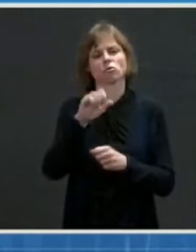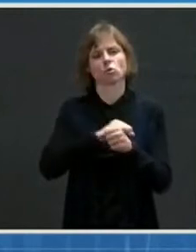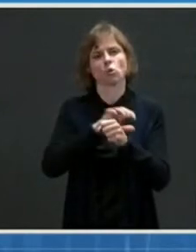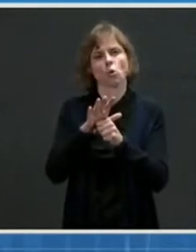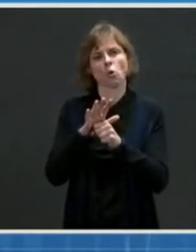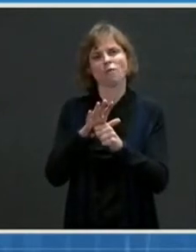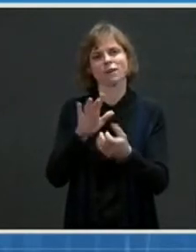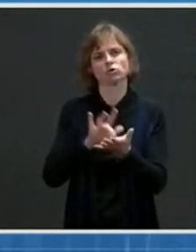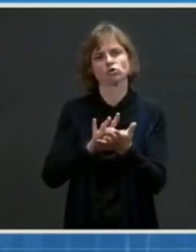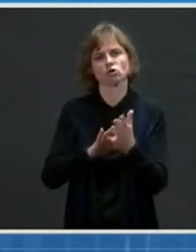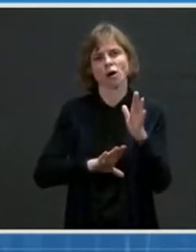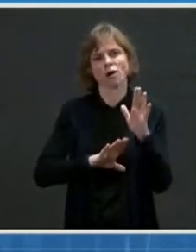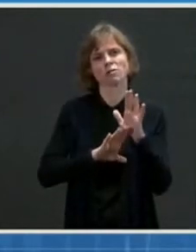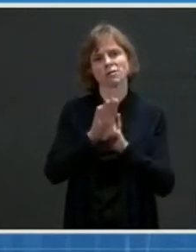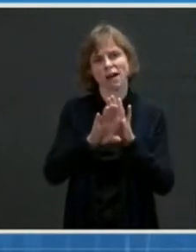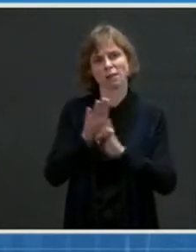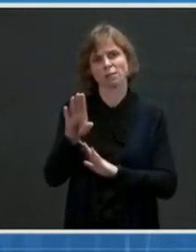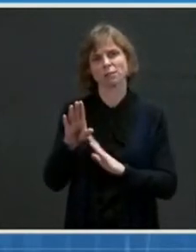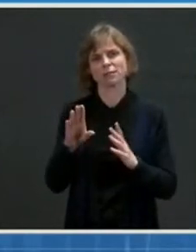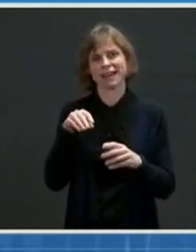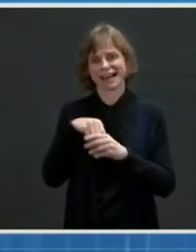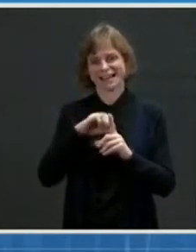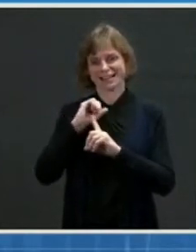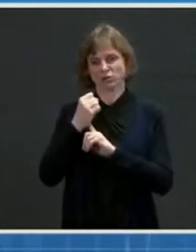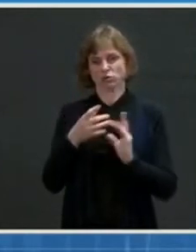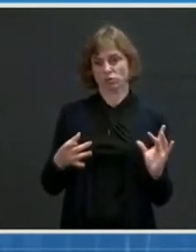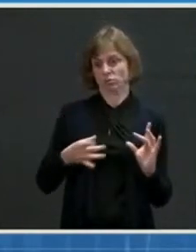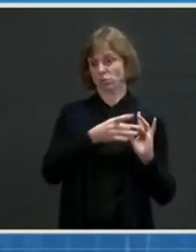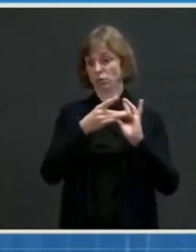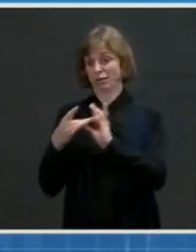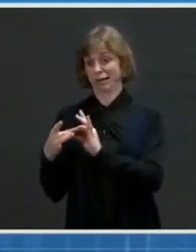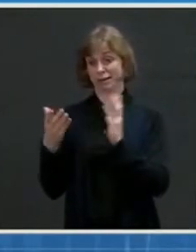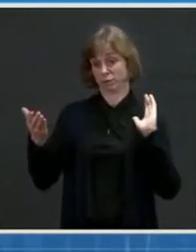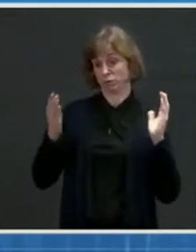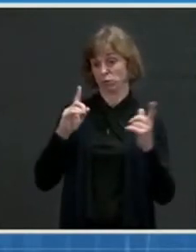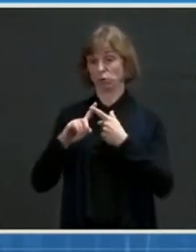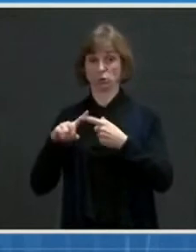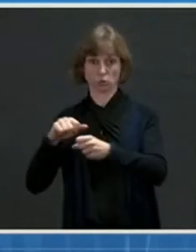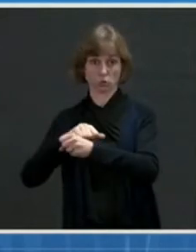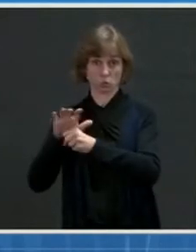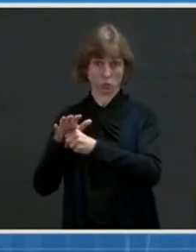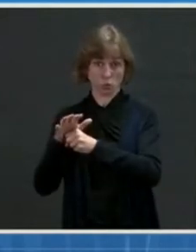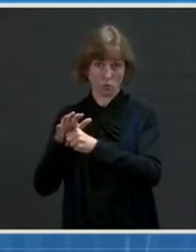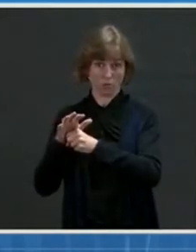LANDSCAPE OF THE COVID-19 DRUG